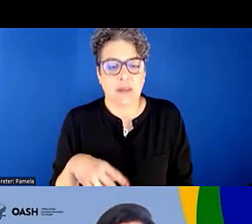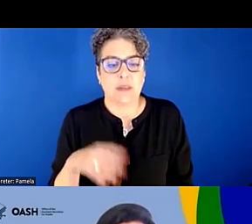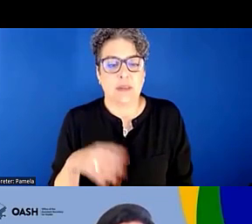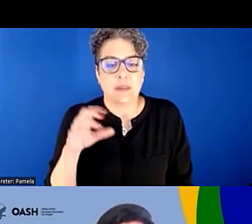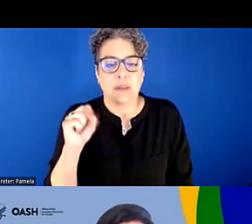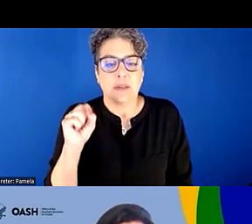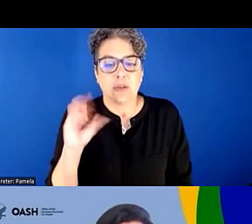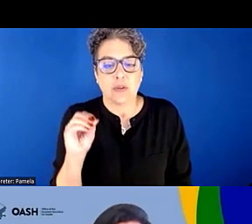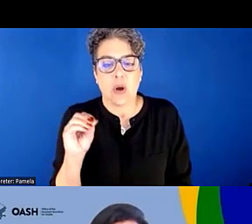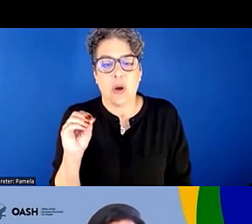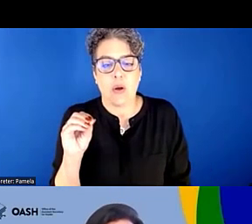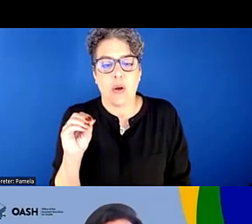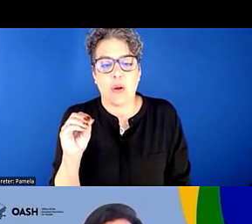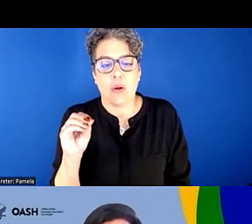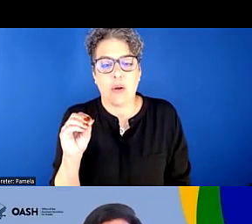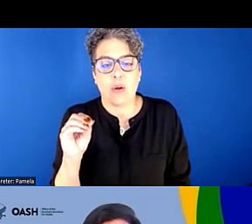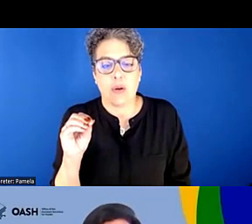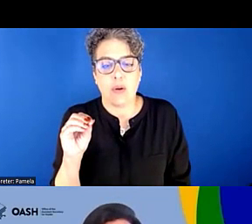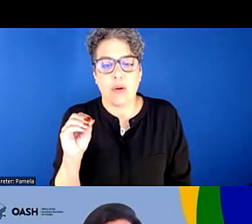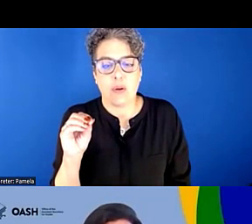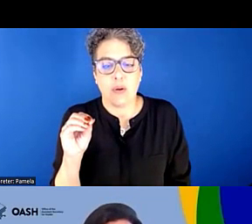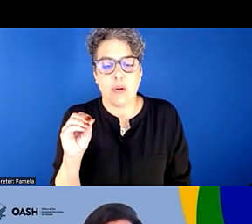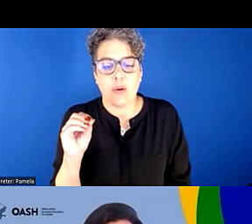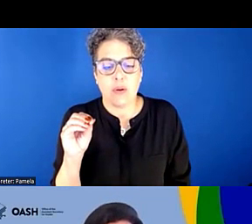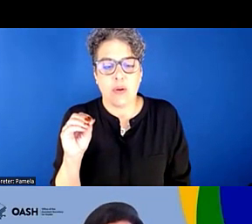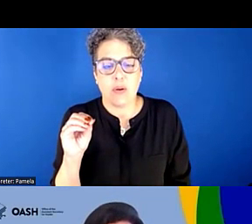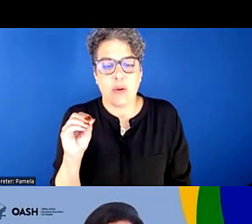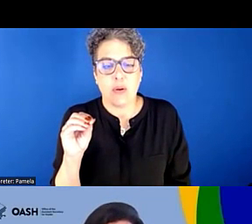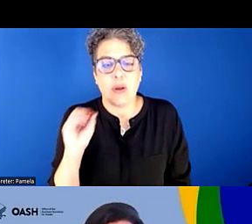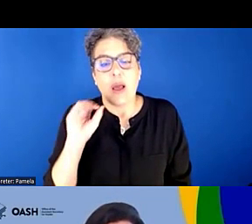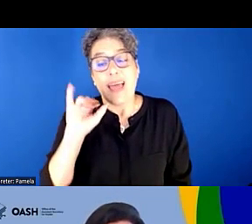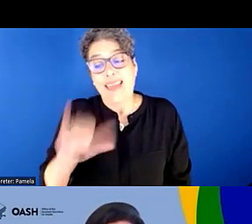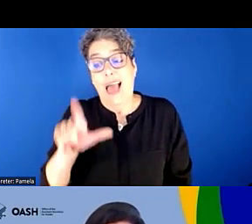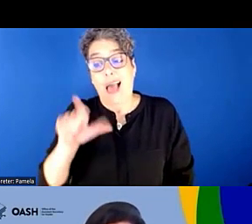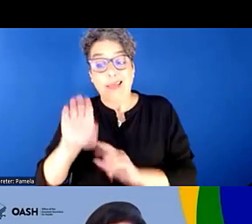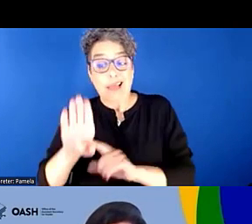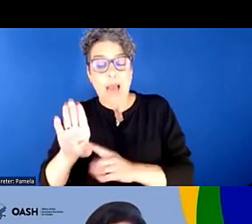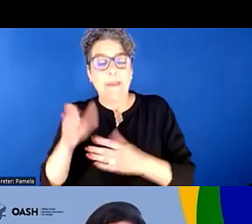and you end up being a lab with a lot of research misconduct,